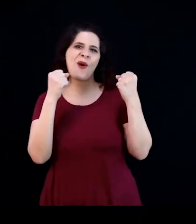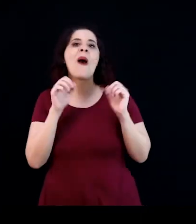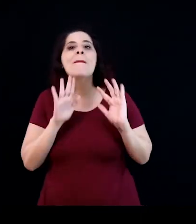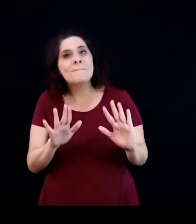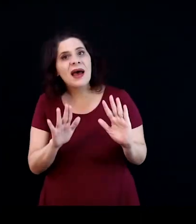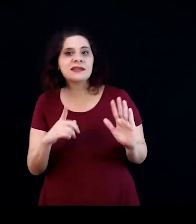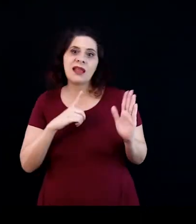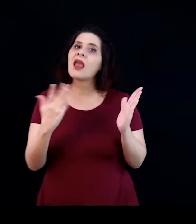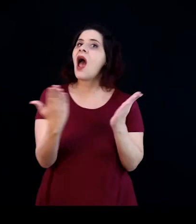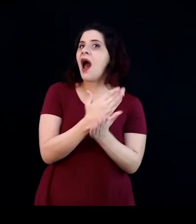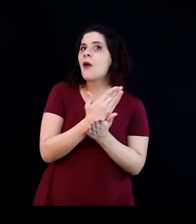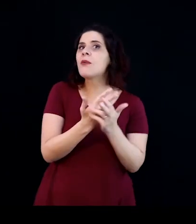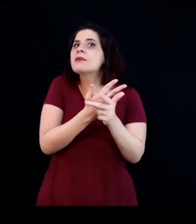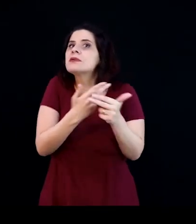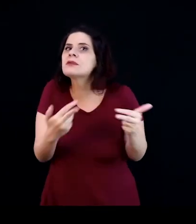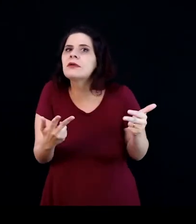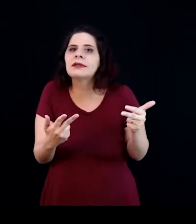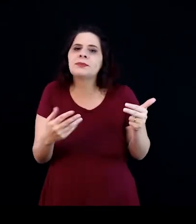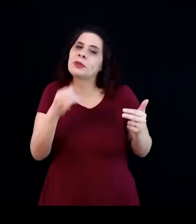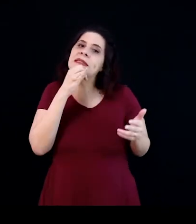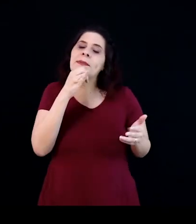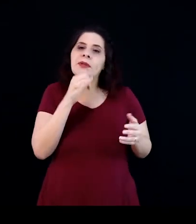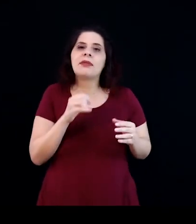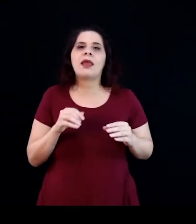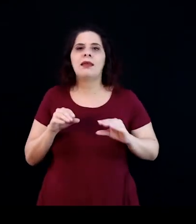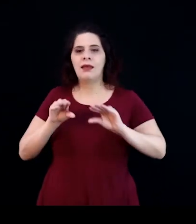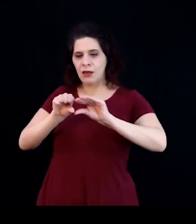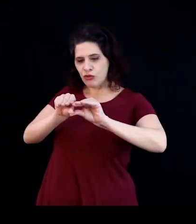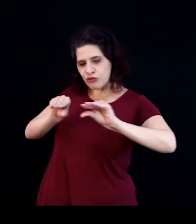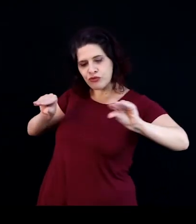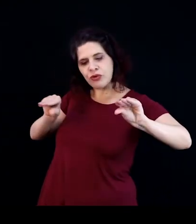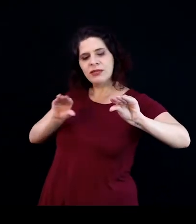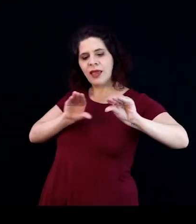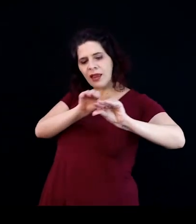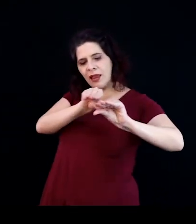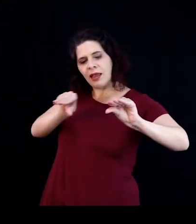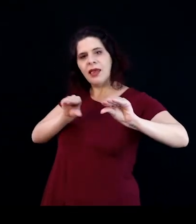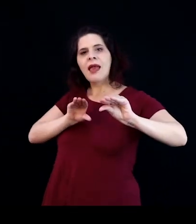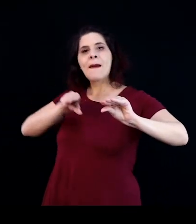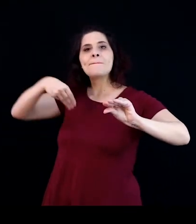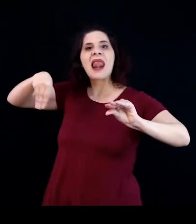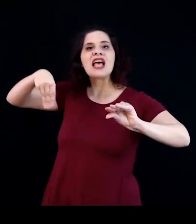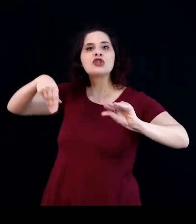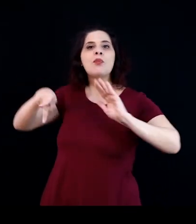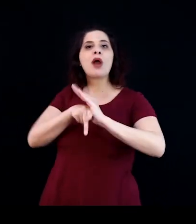there are things here that you can’t quite see, there is a plastic parachute cloth on the spine,